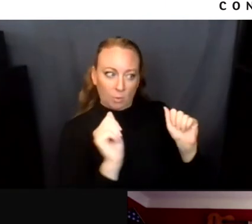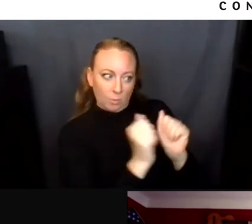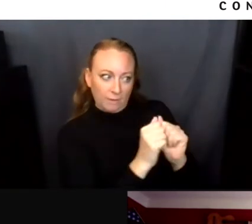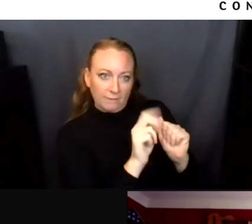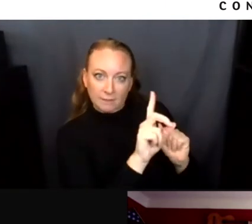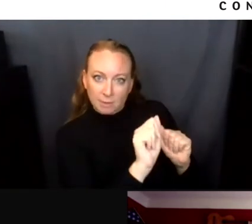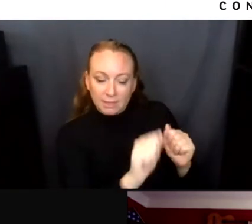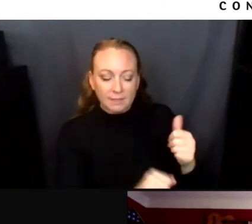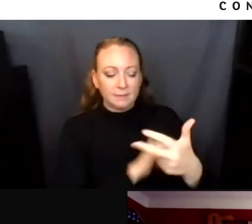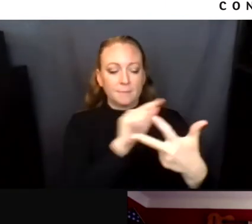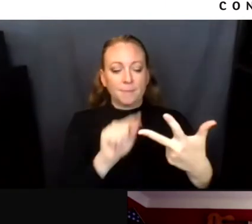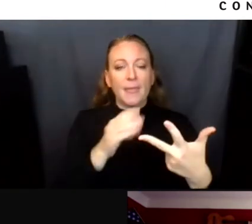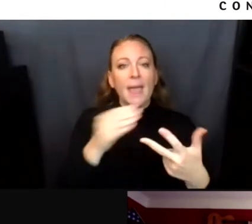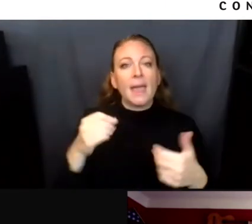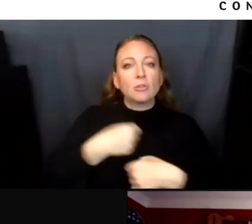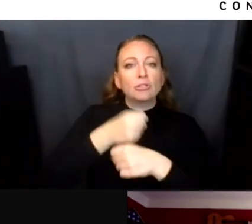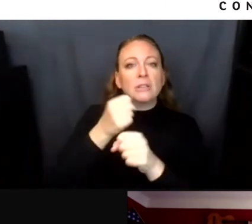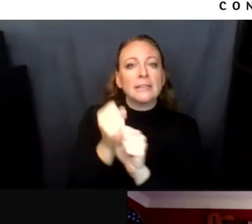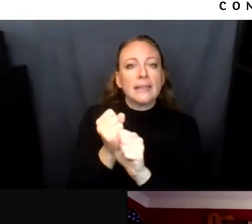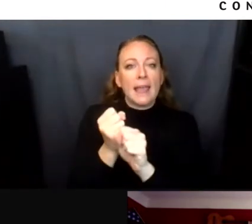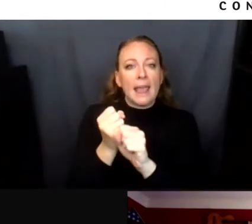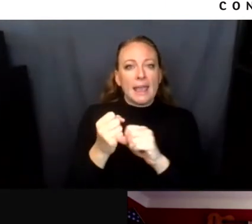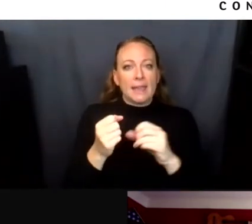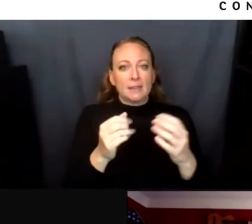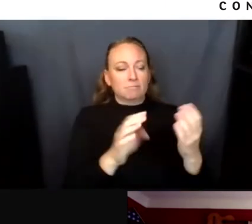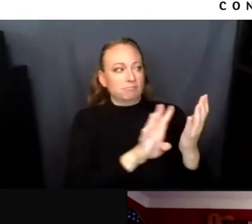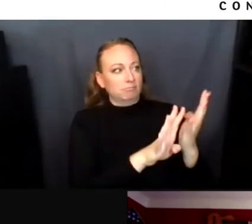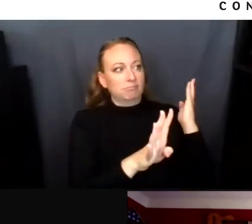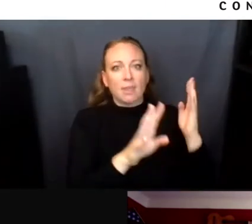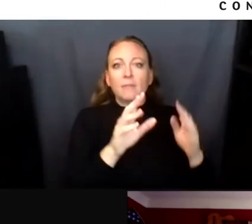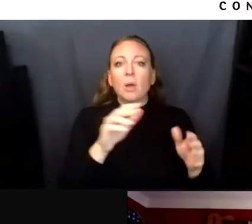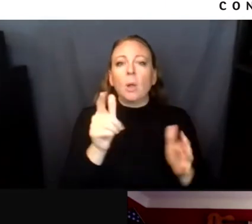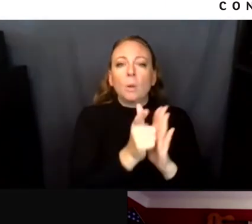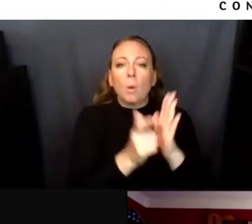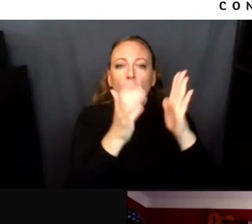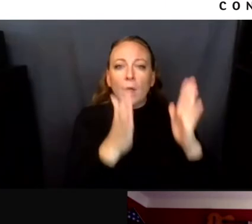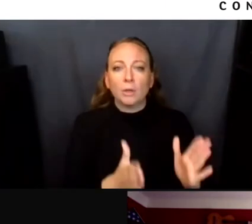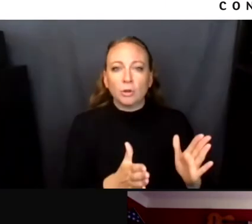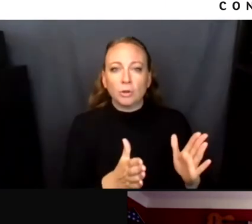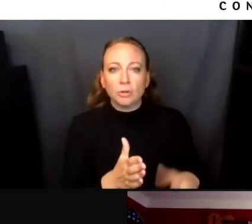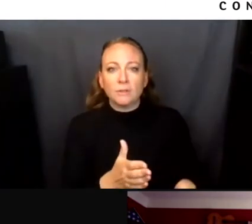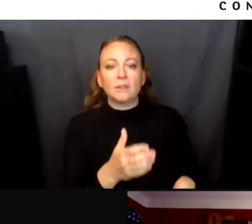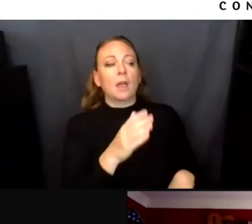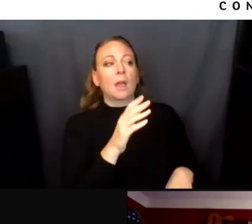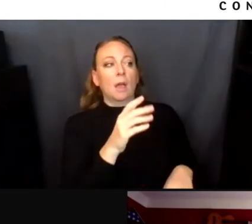and creating a pipeline of lawyers with disabilities to populate the bench